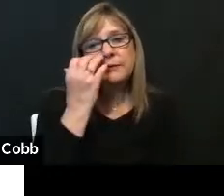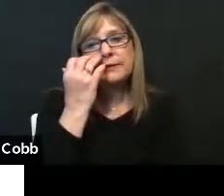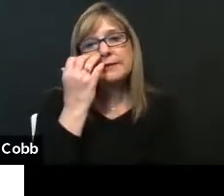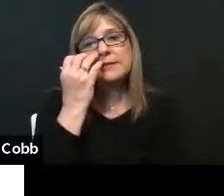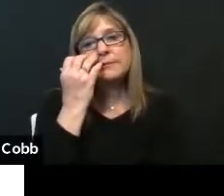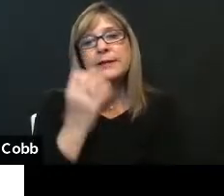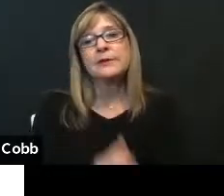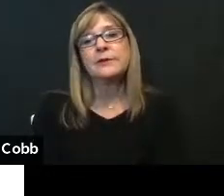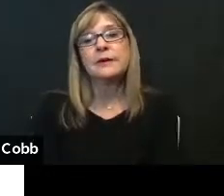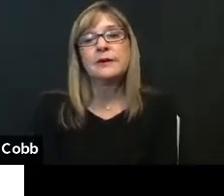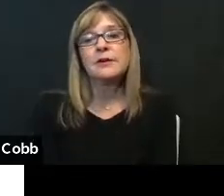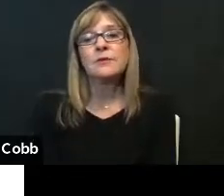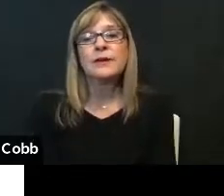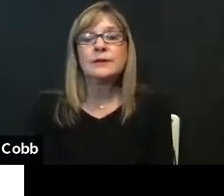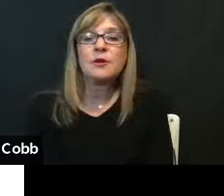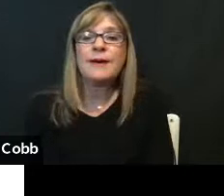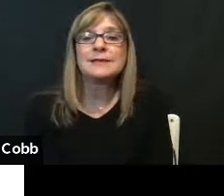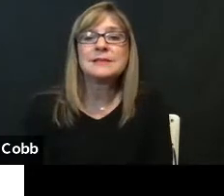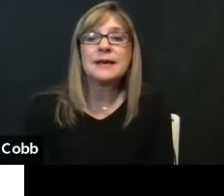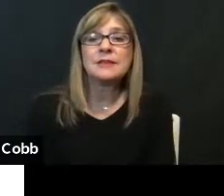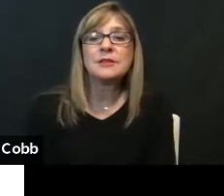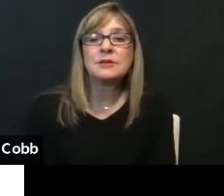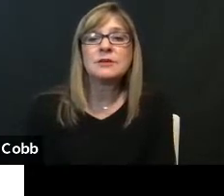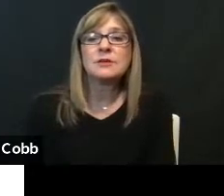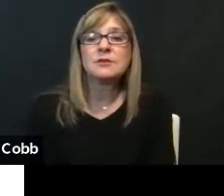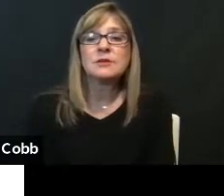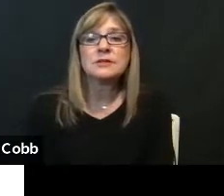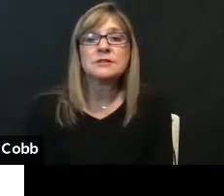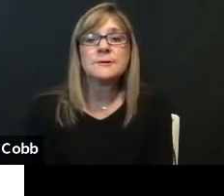when things get better and are gone we can go back to that third course.